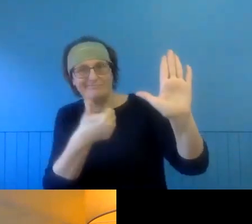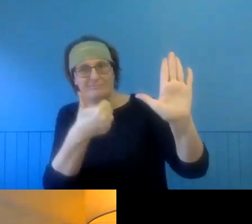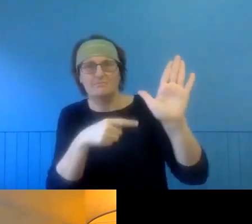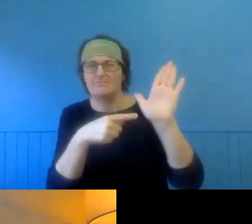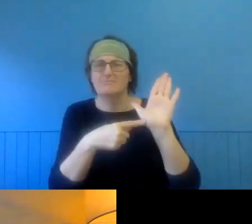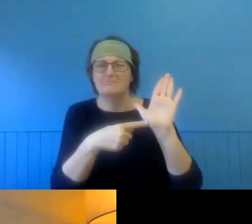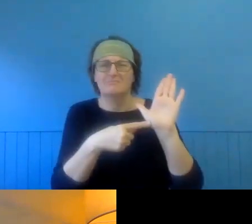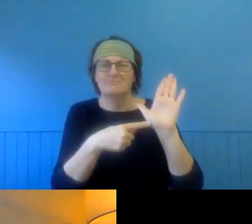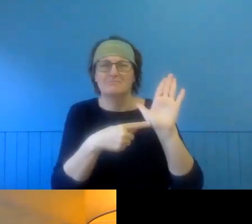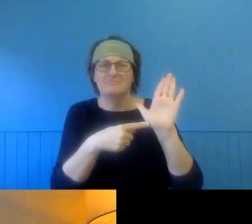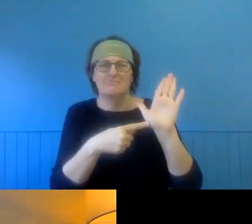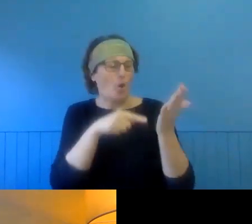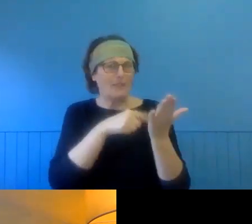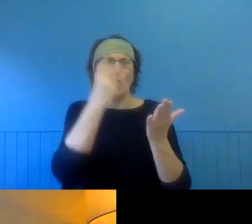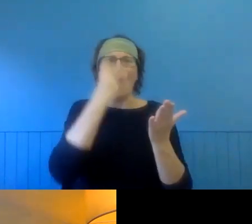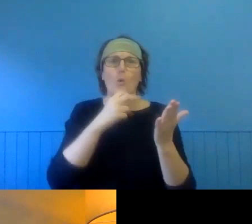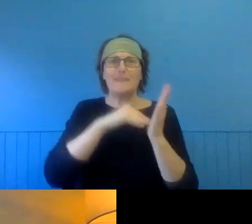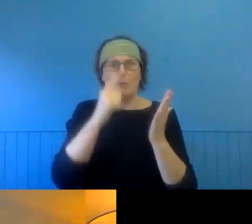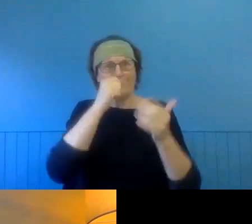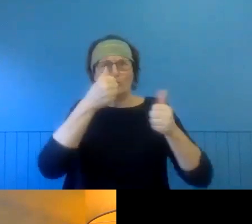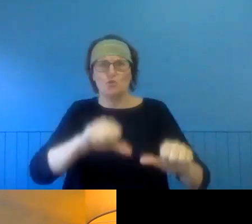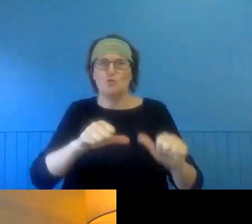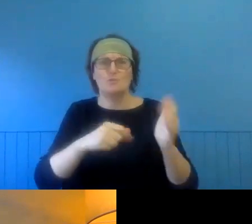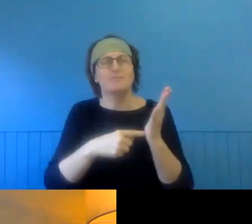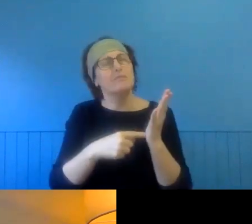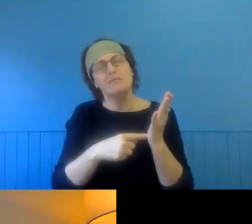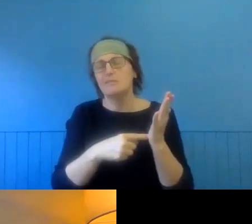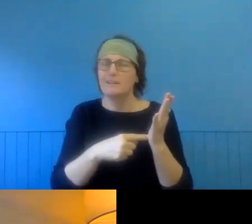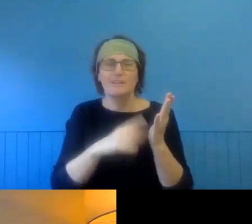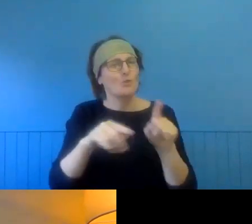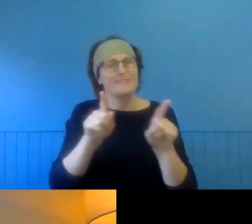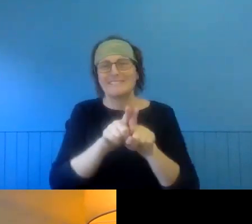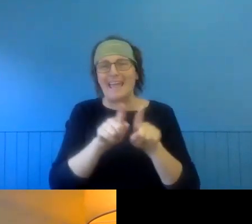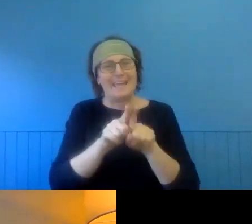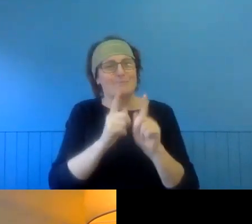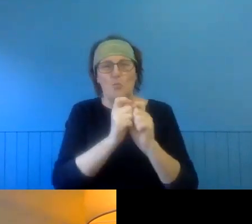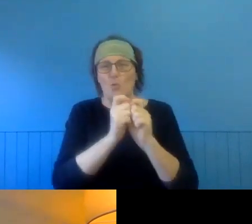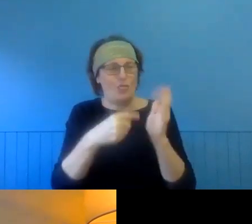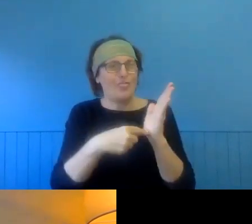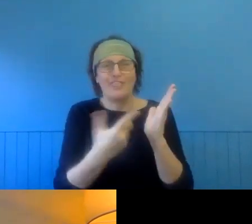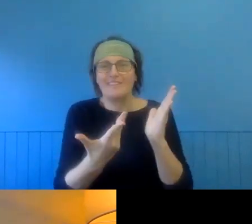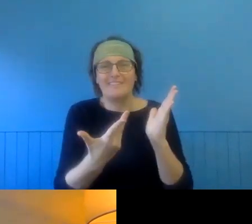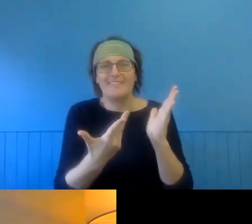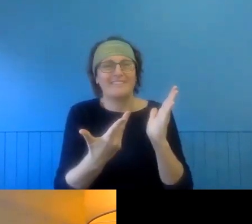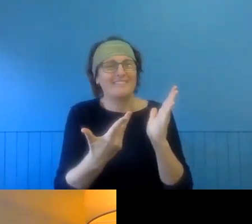copyright. I can use it." It's not the same value as dealing with